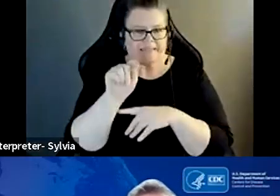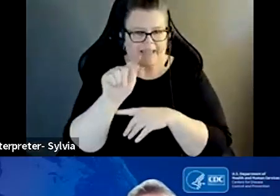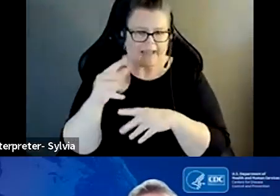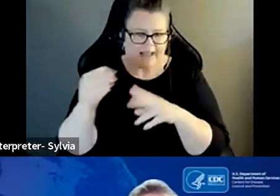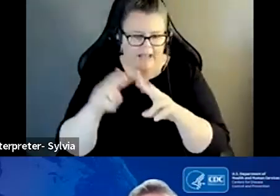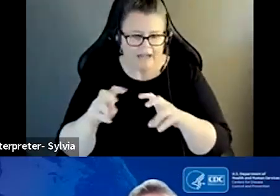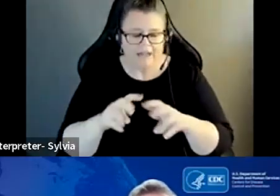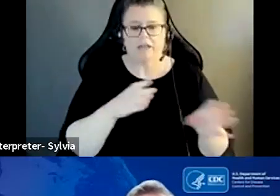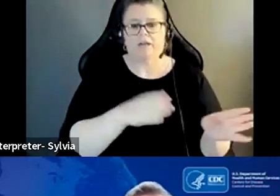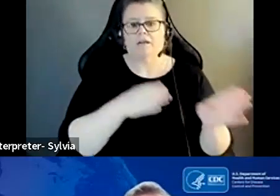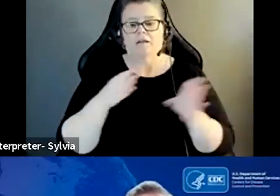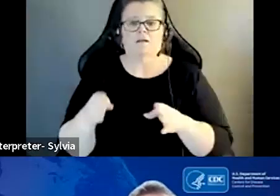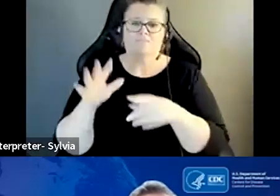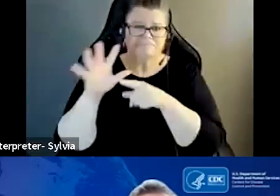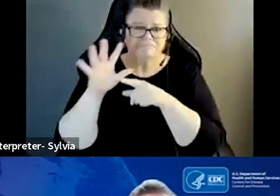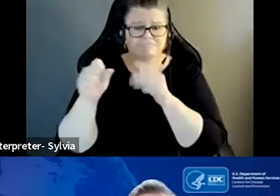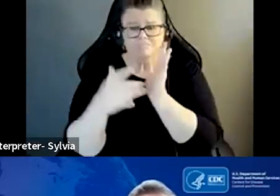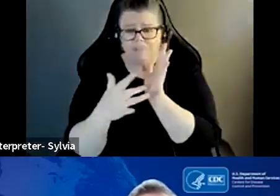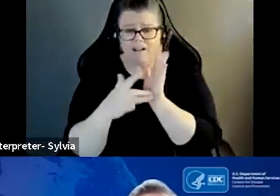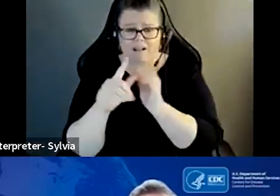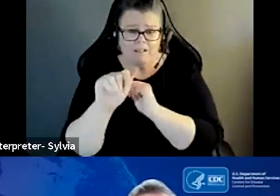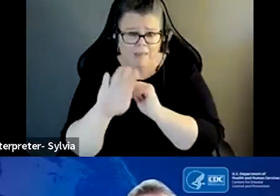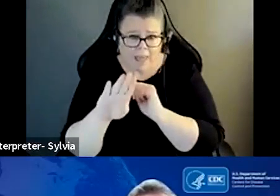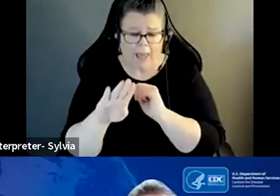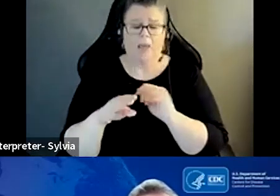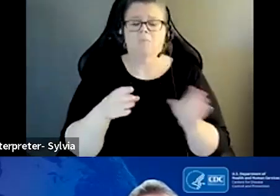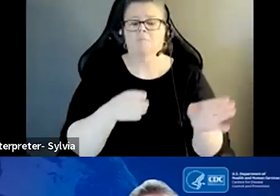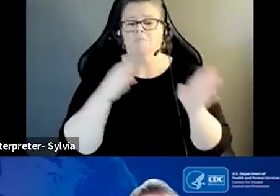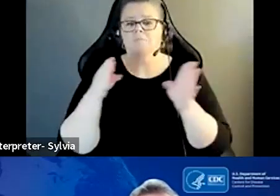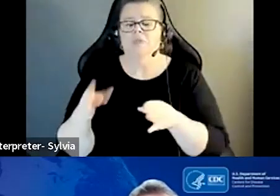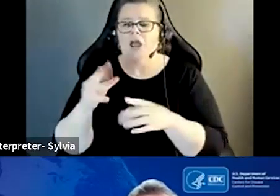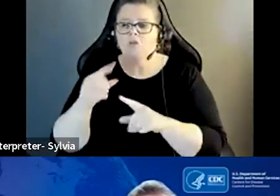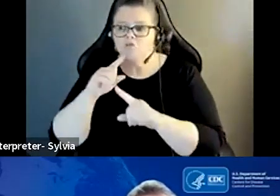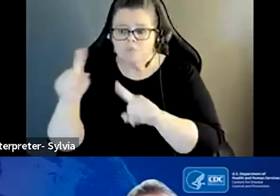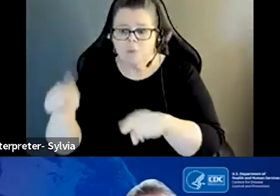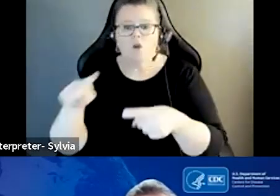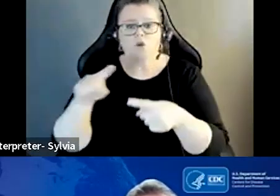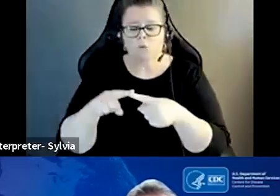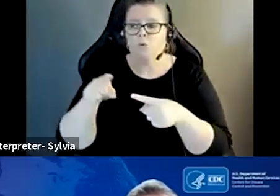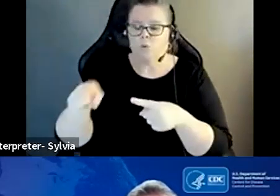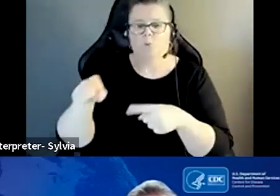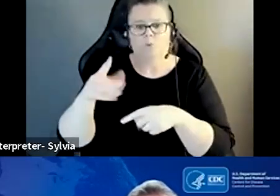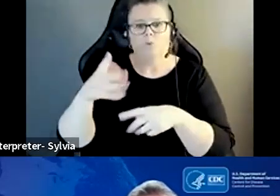responding to domestic and international outbreaks at their source, and finally, strengthening our global capacity